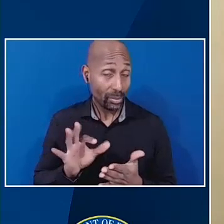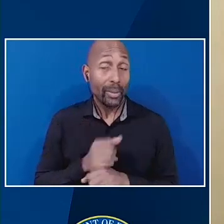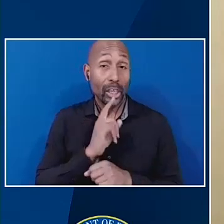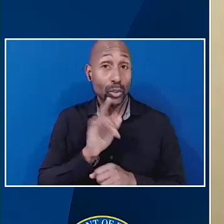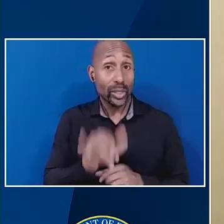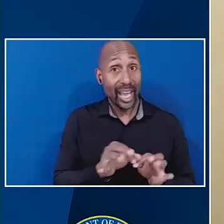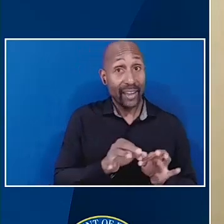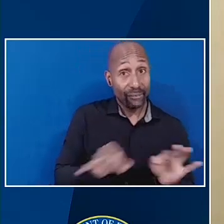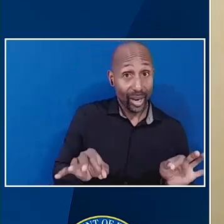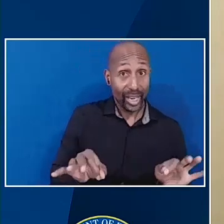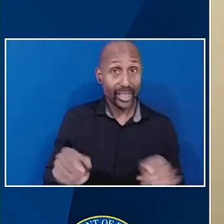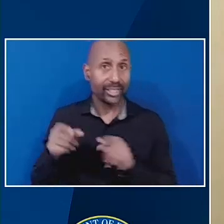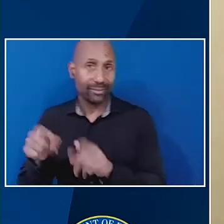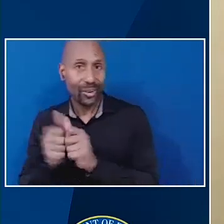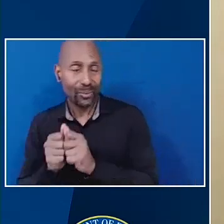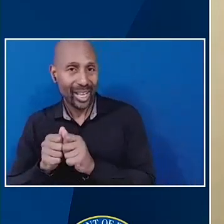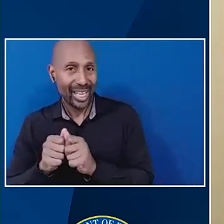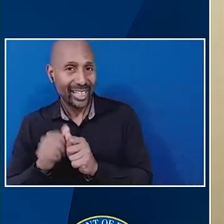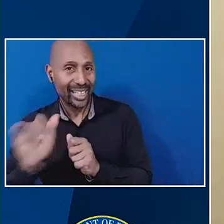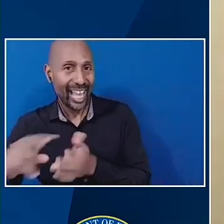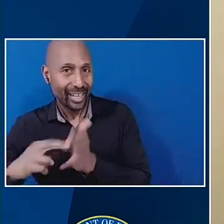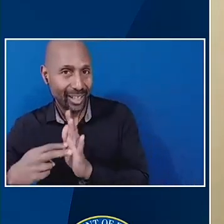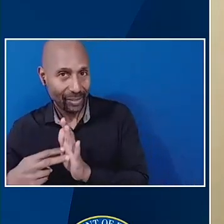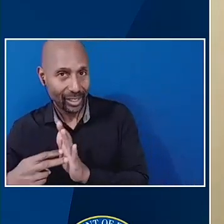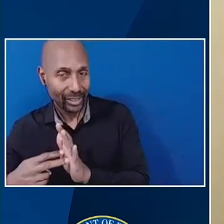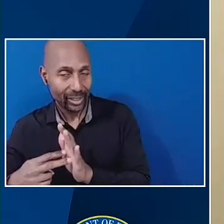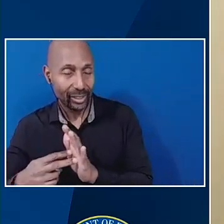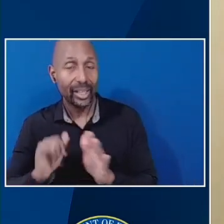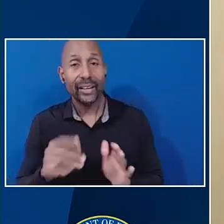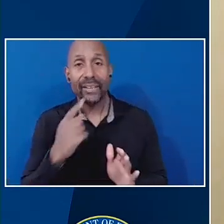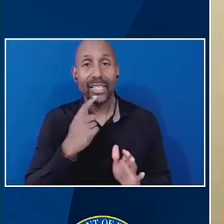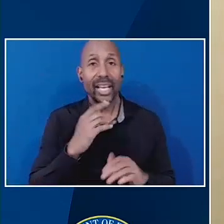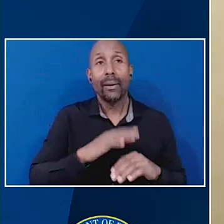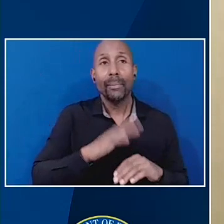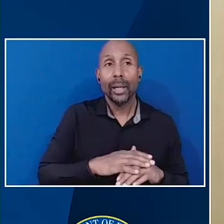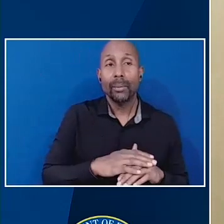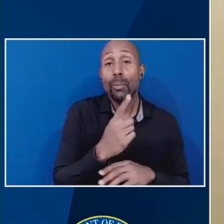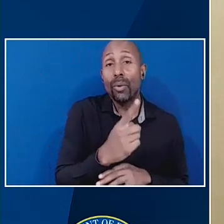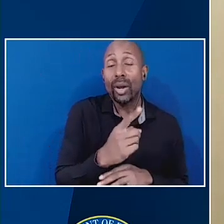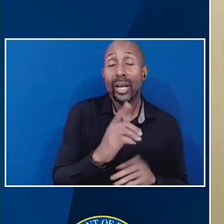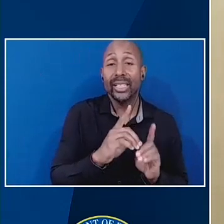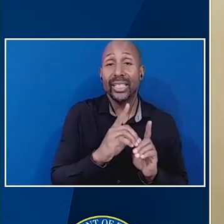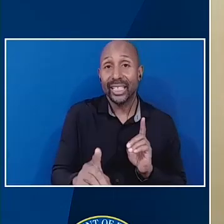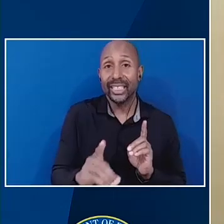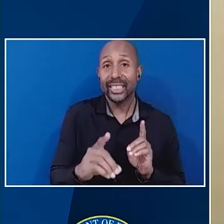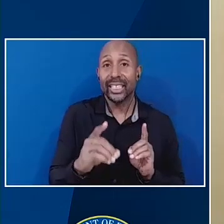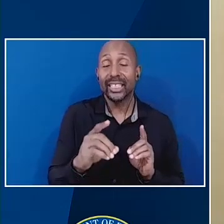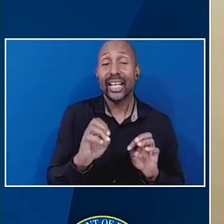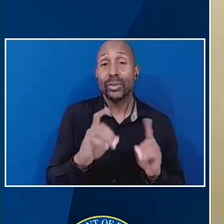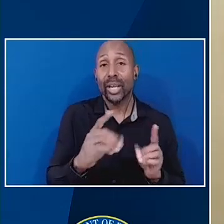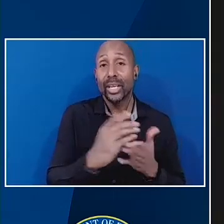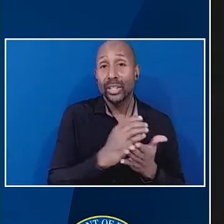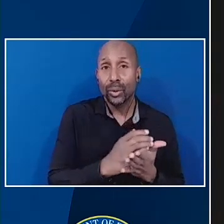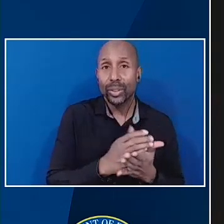say at least one distance education course, as opposed to at least one course offered through distance education. Just for consistency.